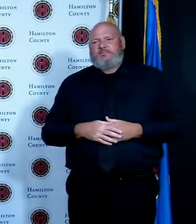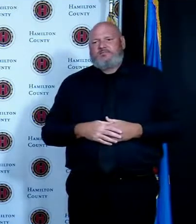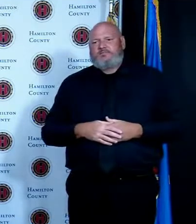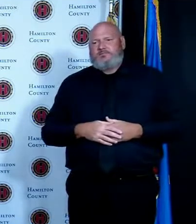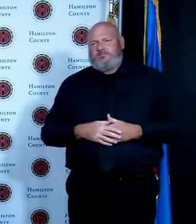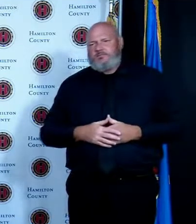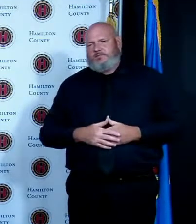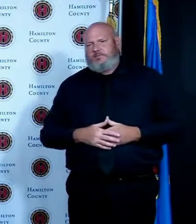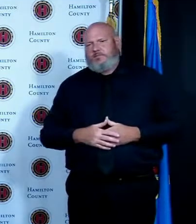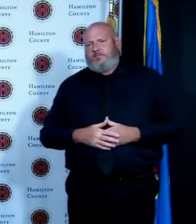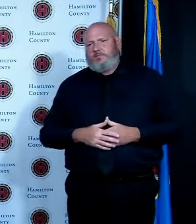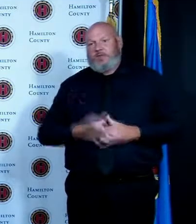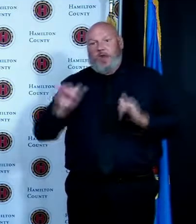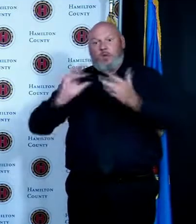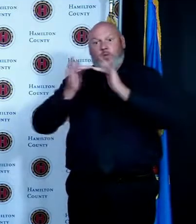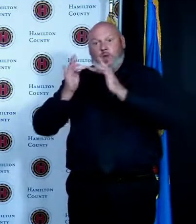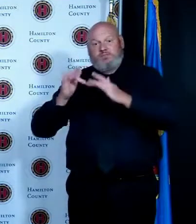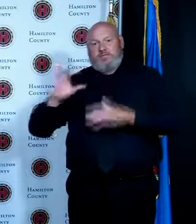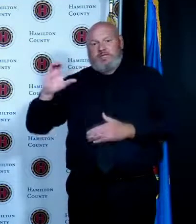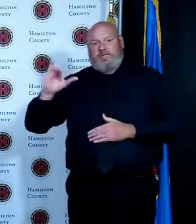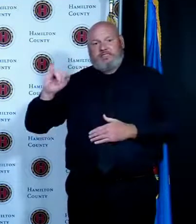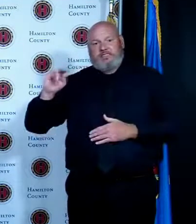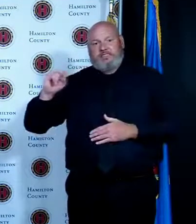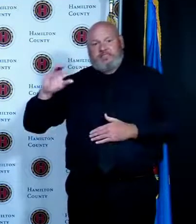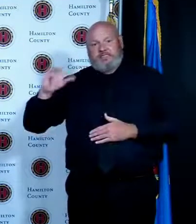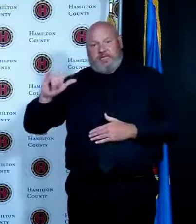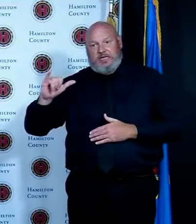go to our website and get the information you need to start